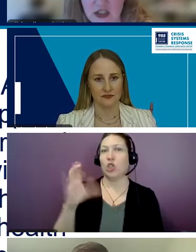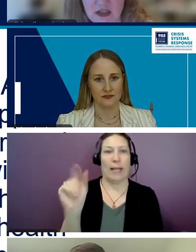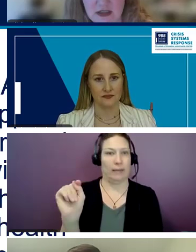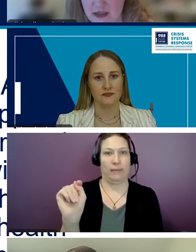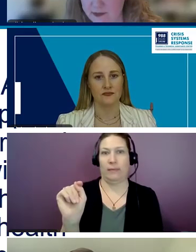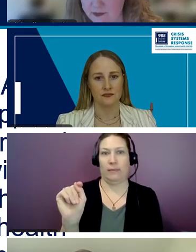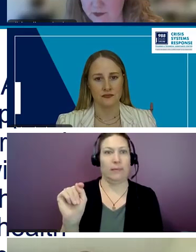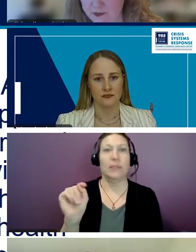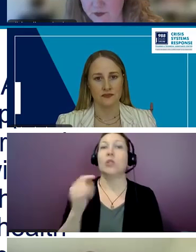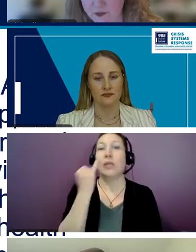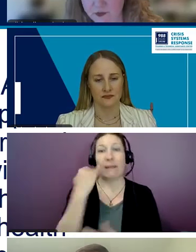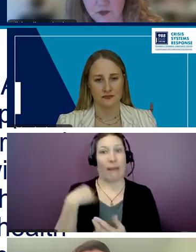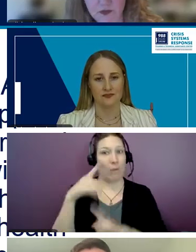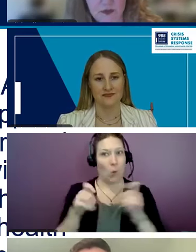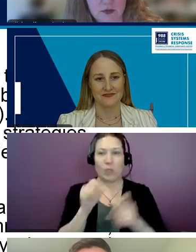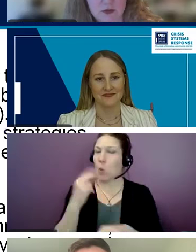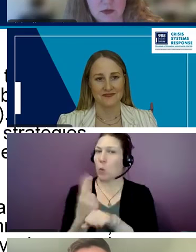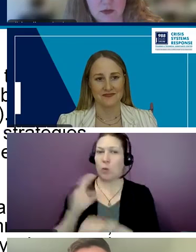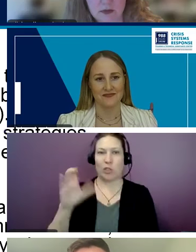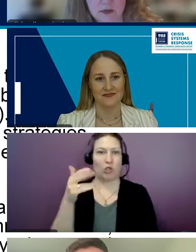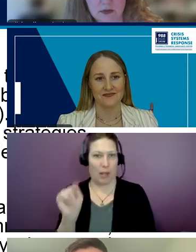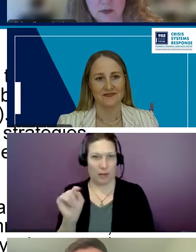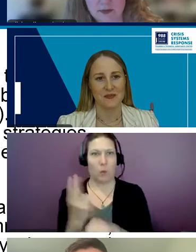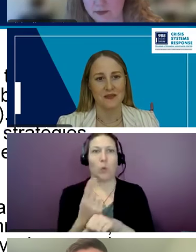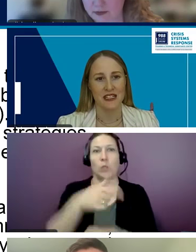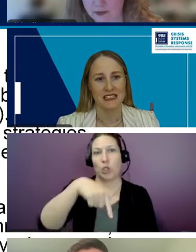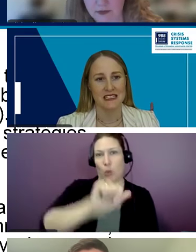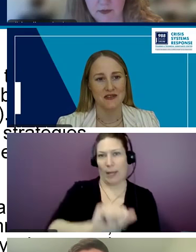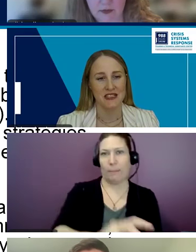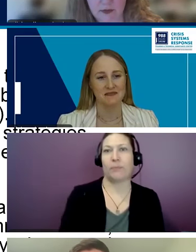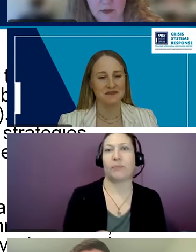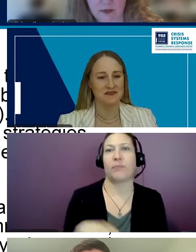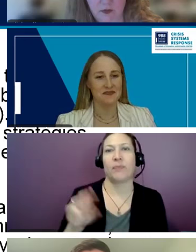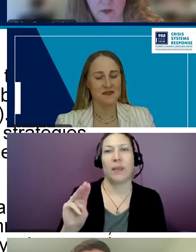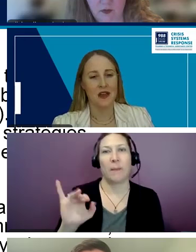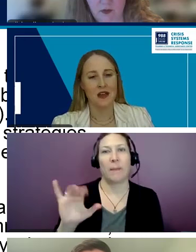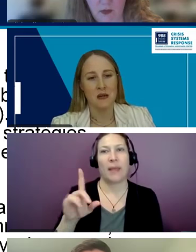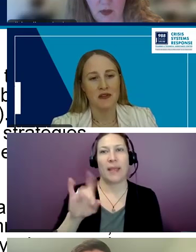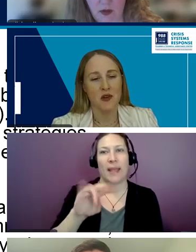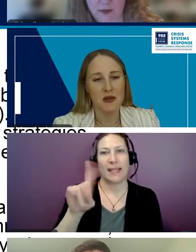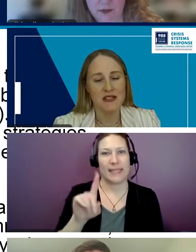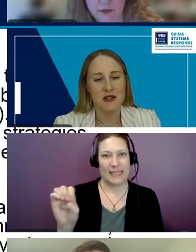They'll be sent directly to us. Please note we will be not be monitoring the chat for questions.